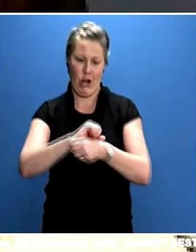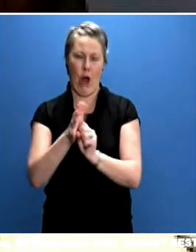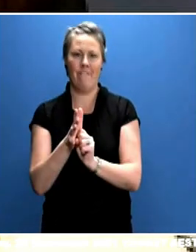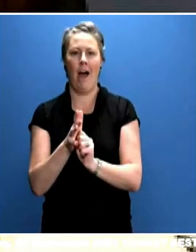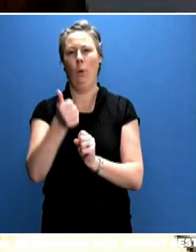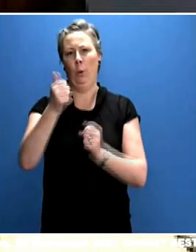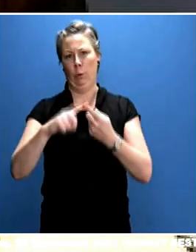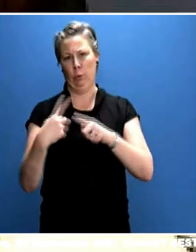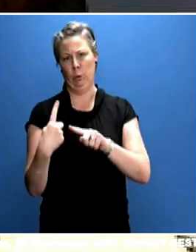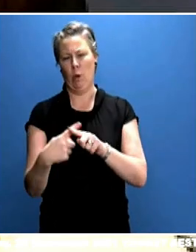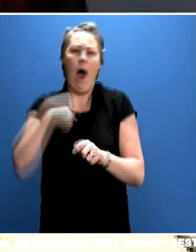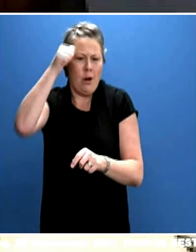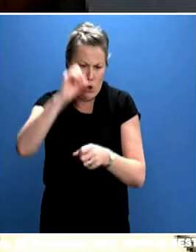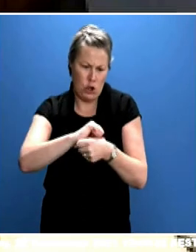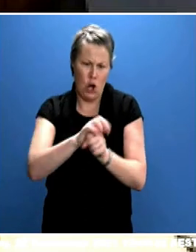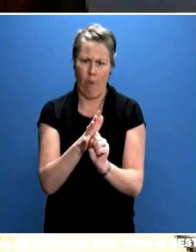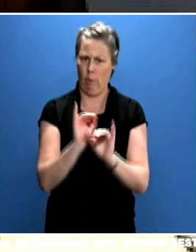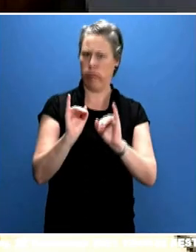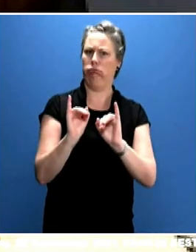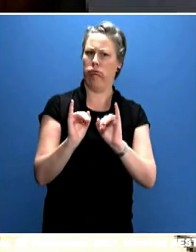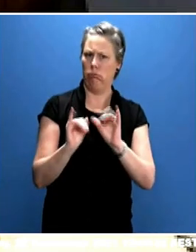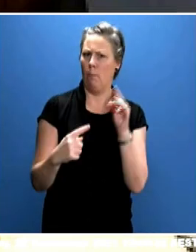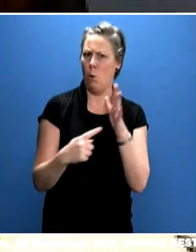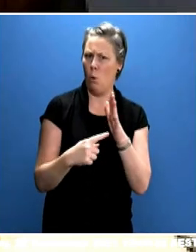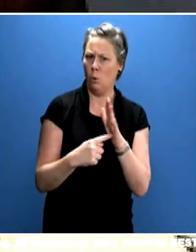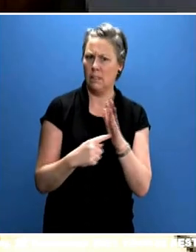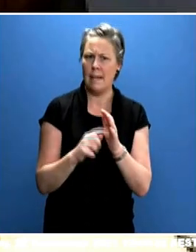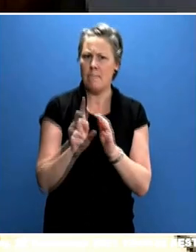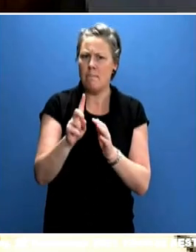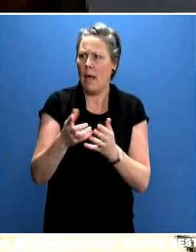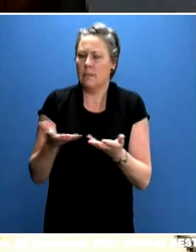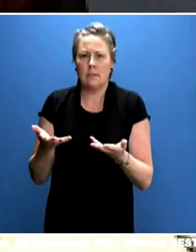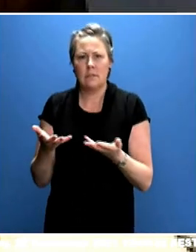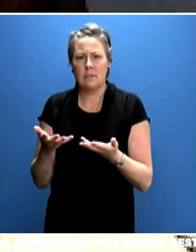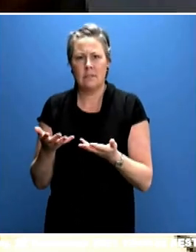Now I get it that COVID's an important thing, but that needs to be front and